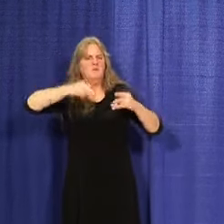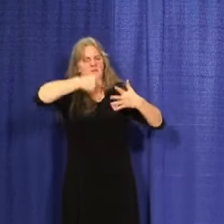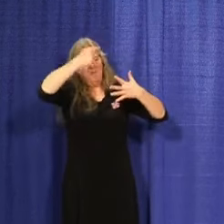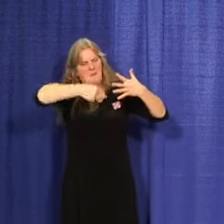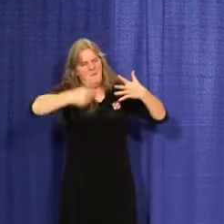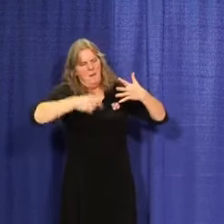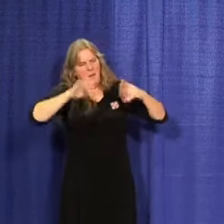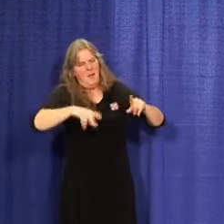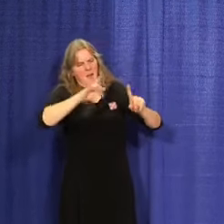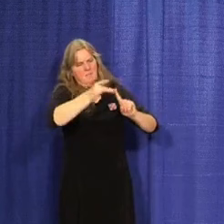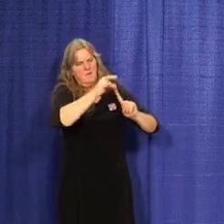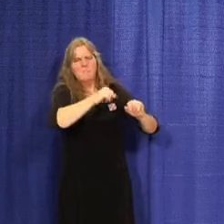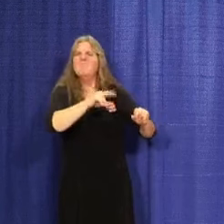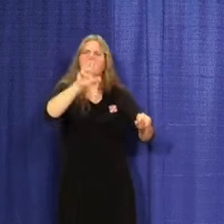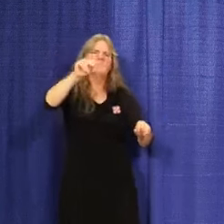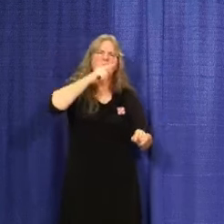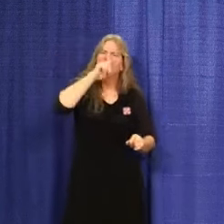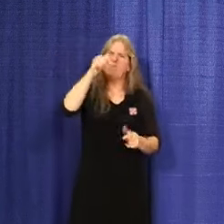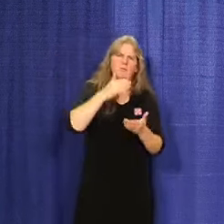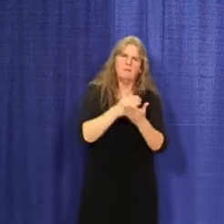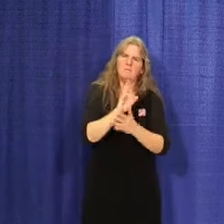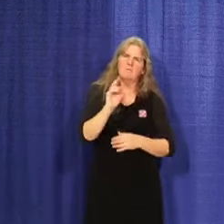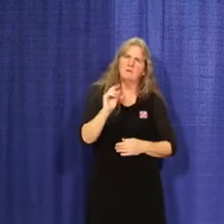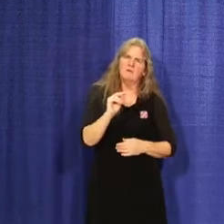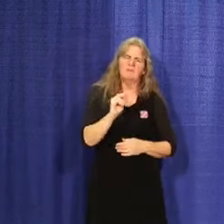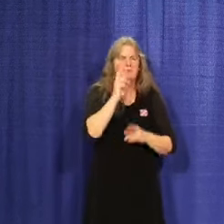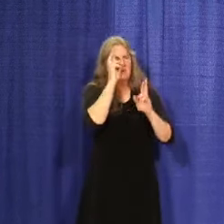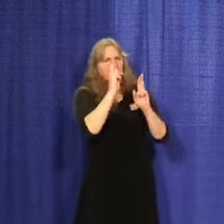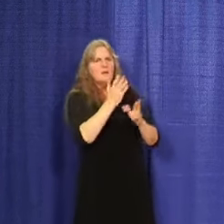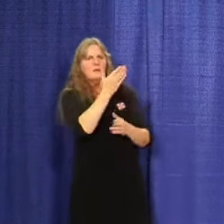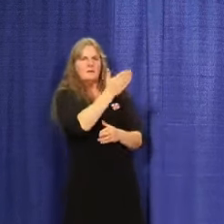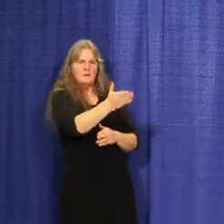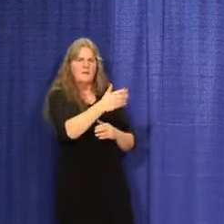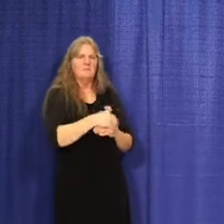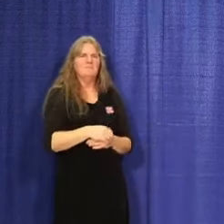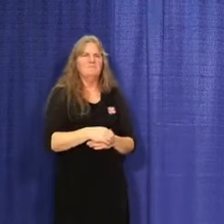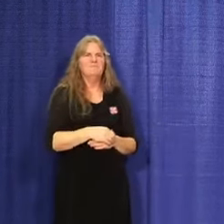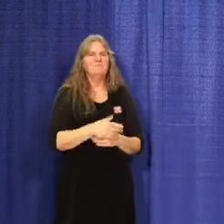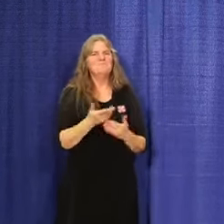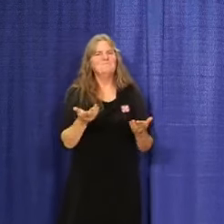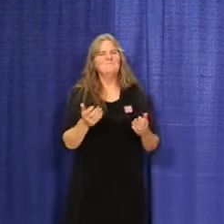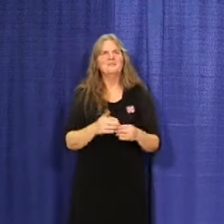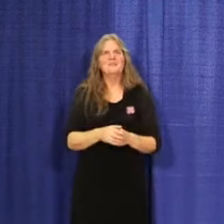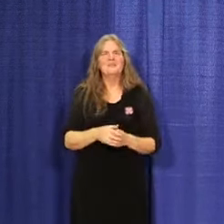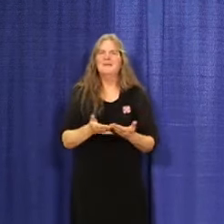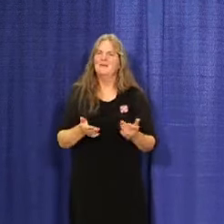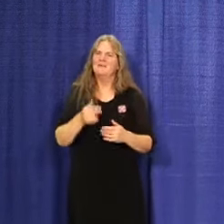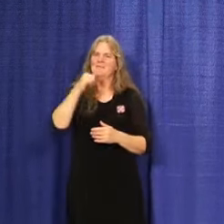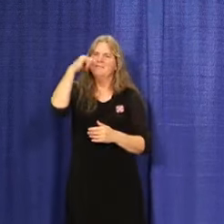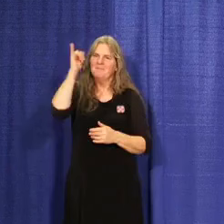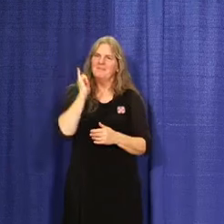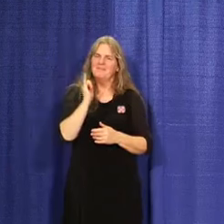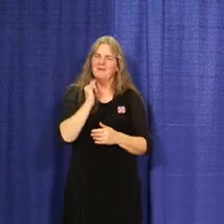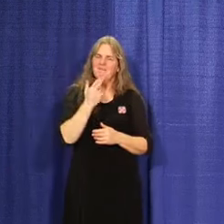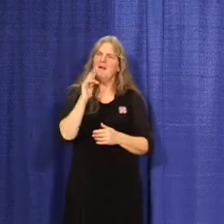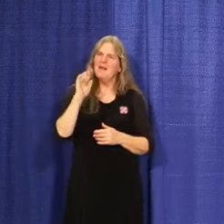One of the wonderful aspects of life in Yukon is that we are close and well-connected. Rearrange only a degree or two